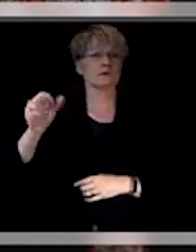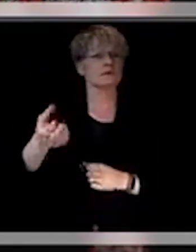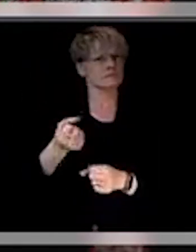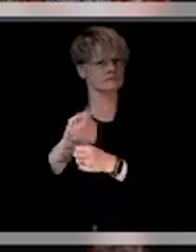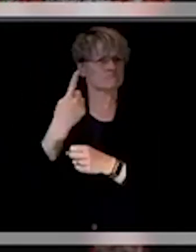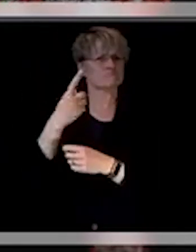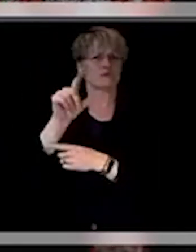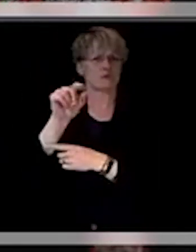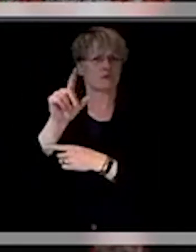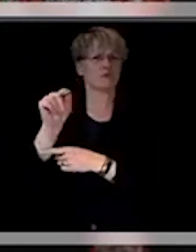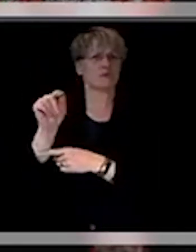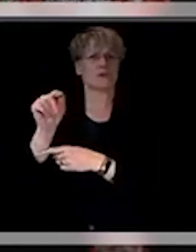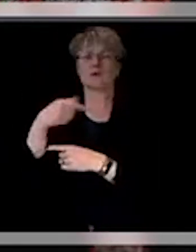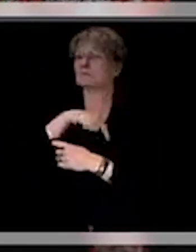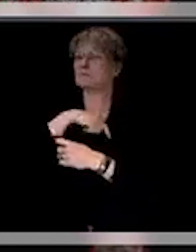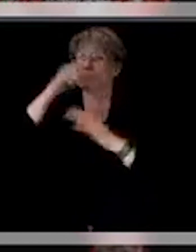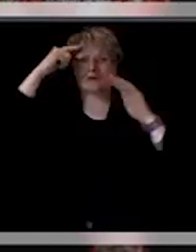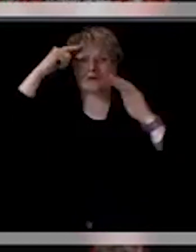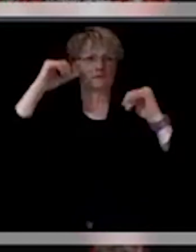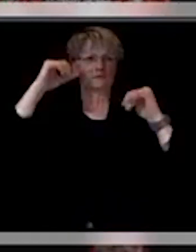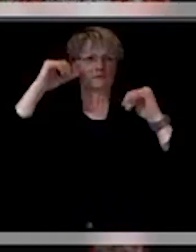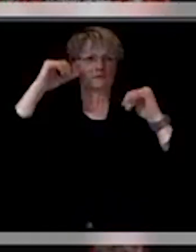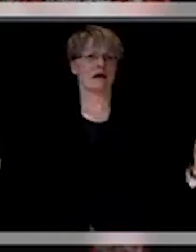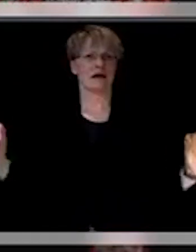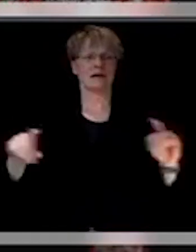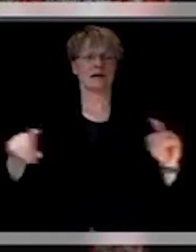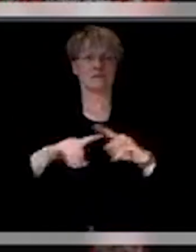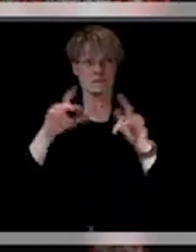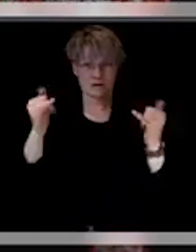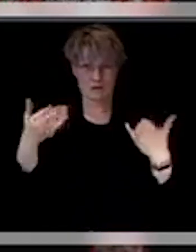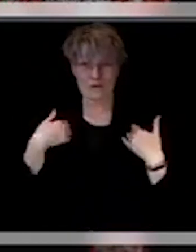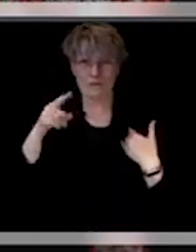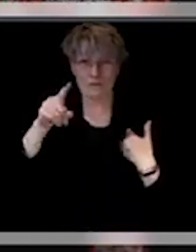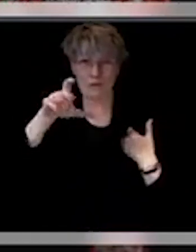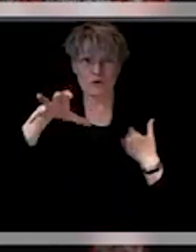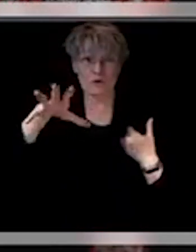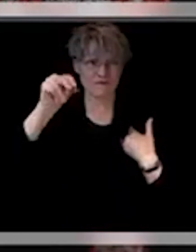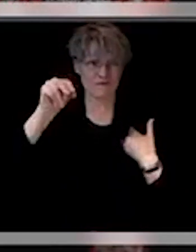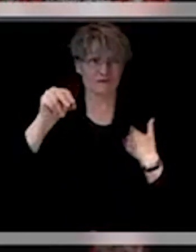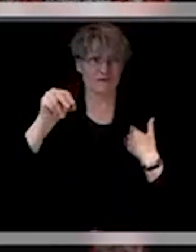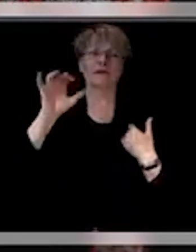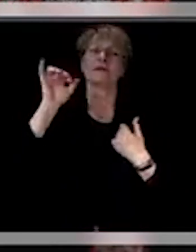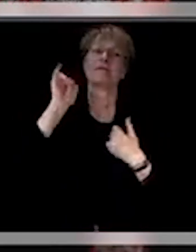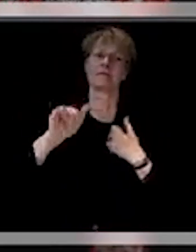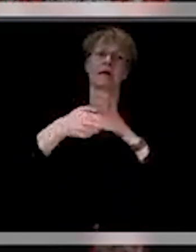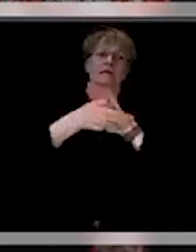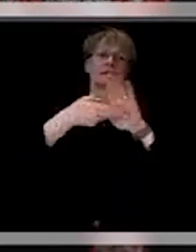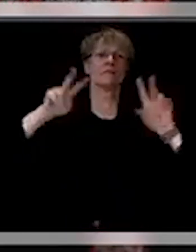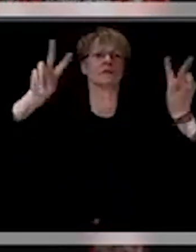got more than 150, so it's an epidemic. Then a pandemic is an epidemic that's everywhere